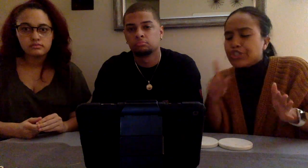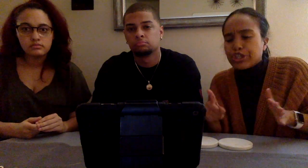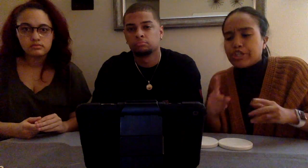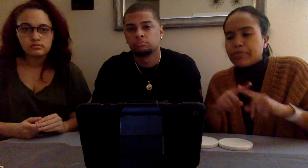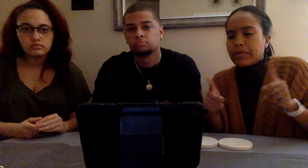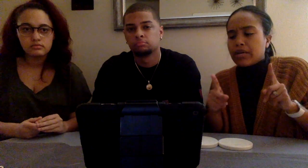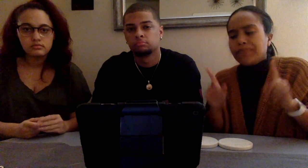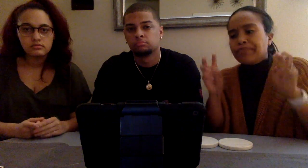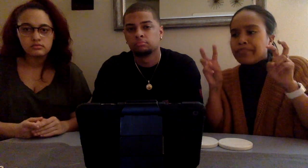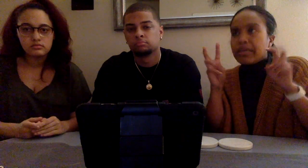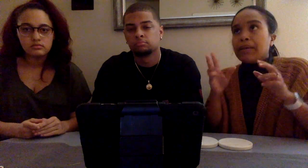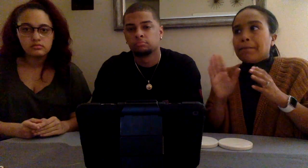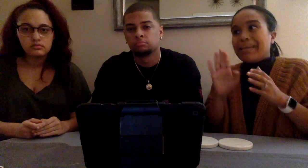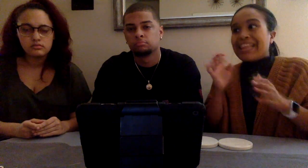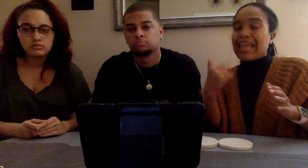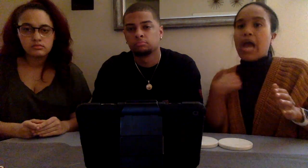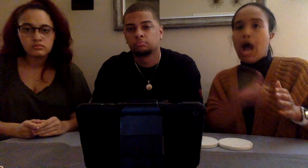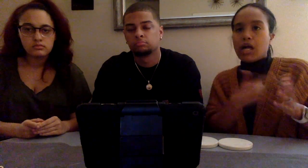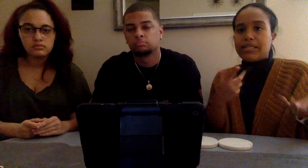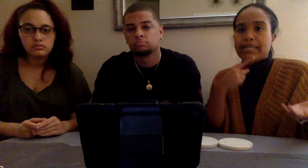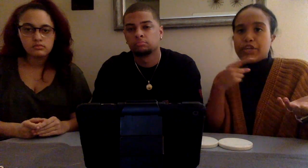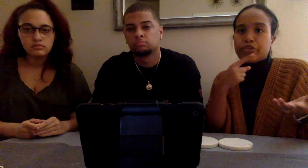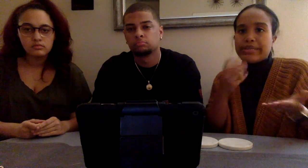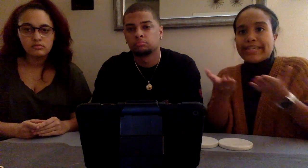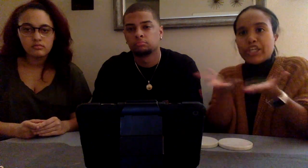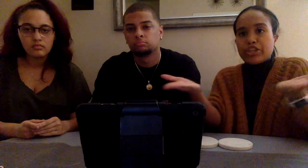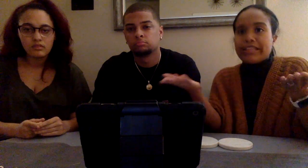But "BE LIKE US (hearing people)".